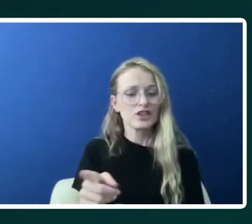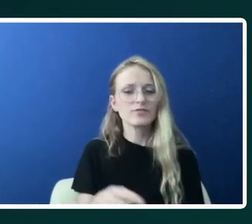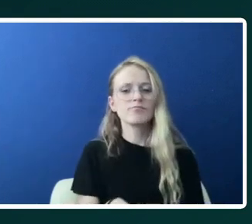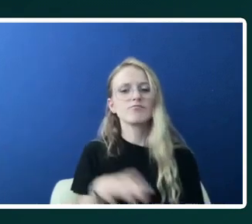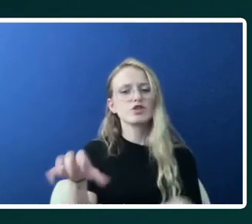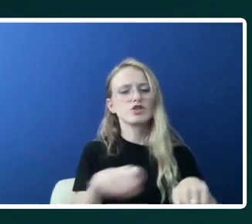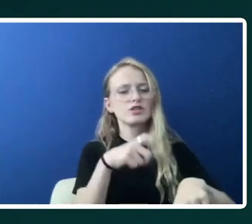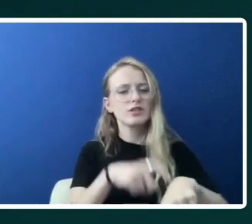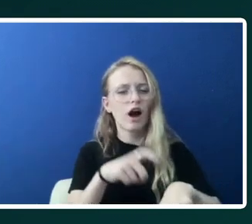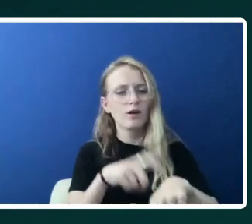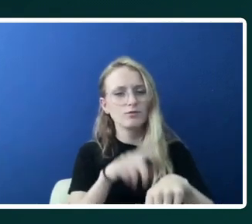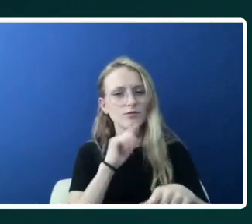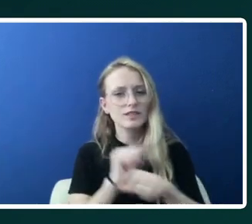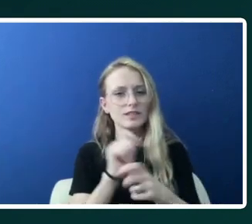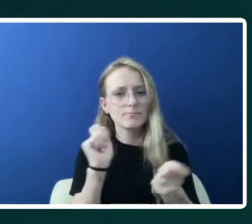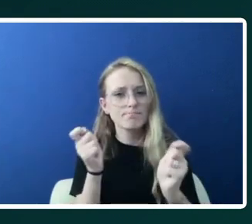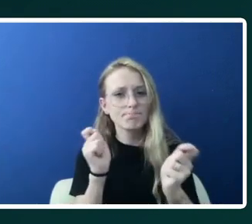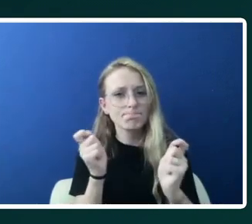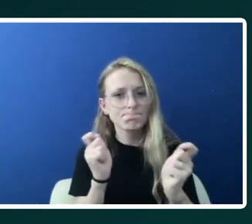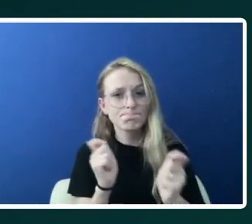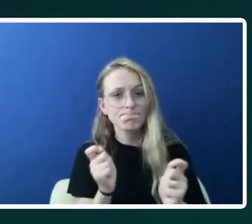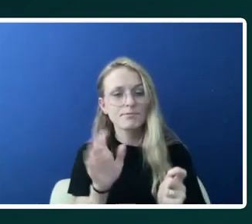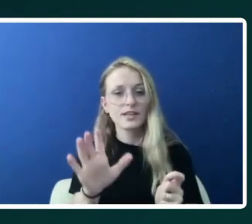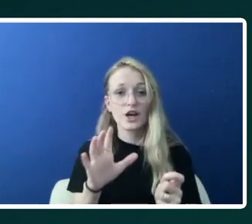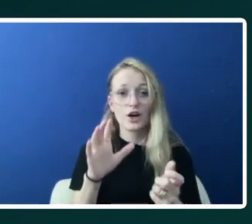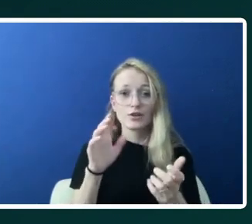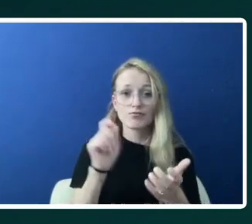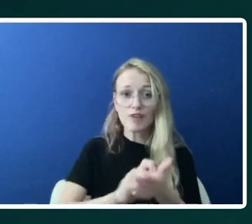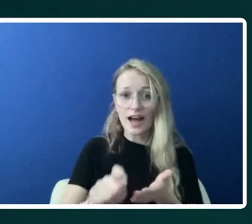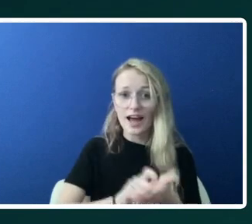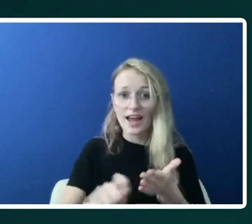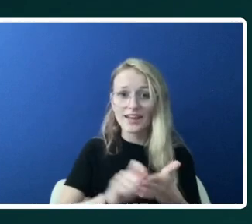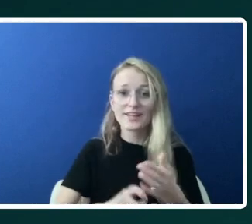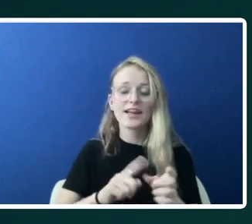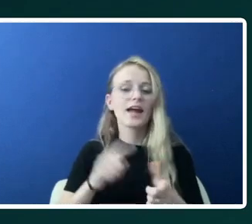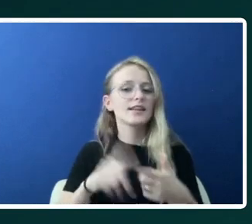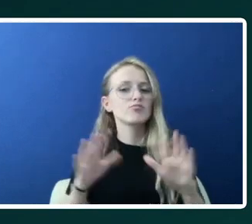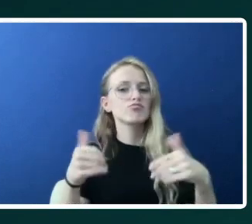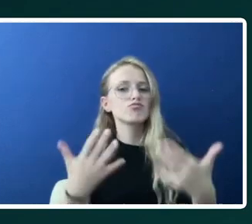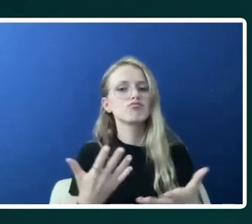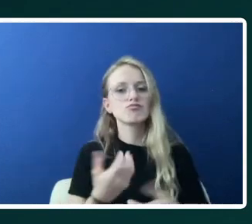eventually perform their monologues. These monologues were incredibly powerful